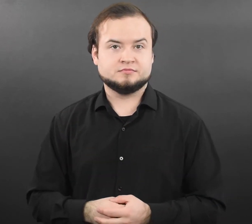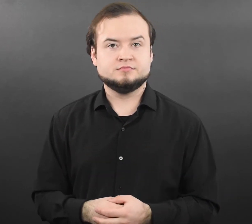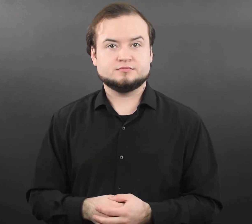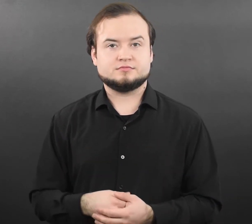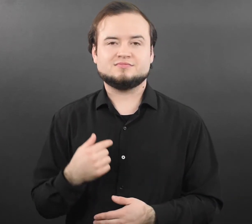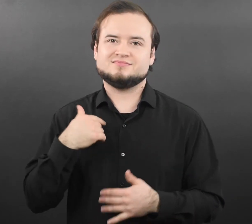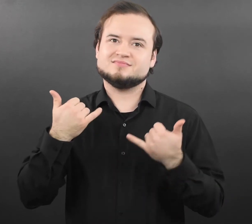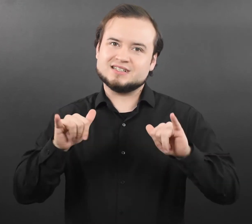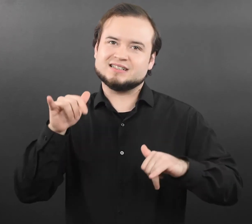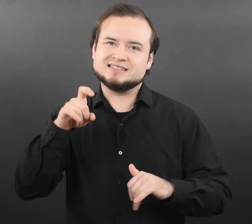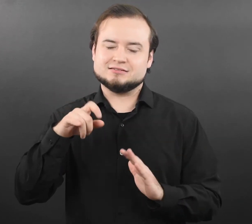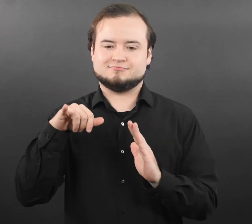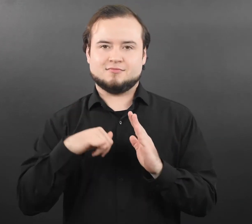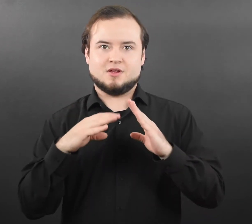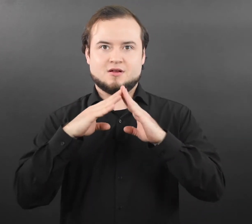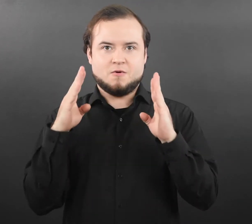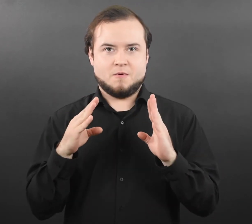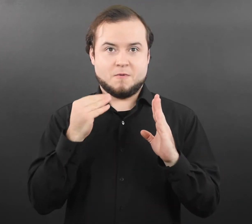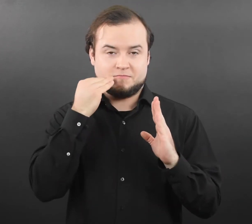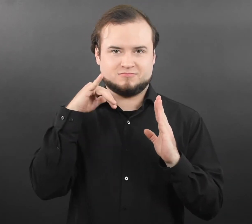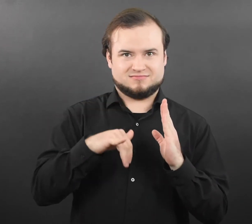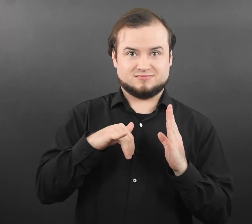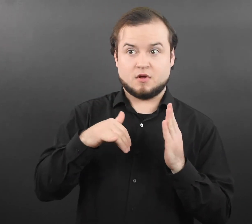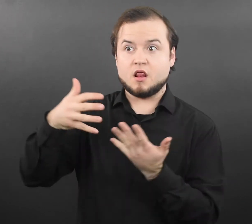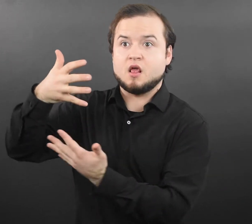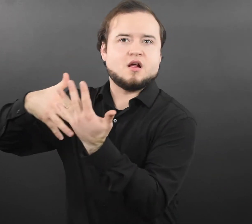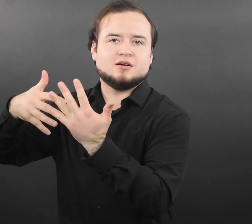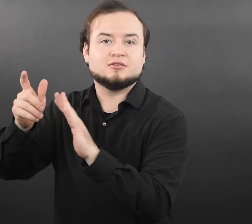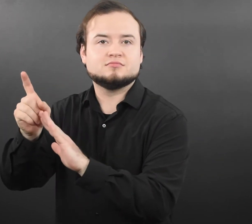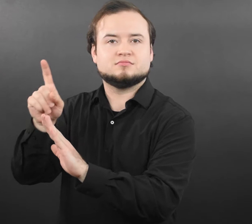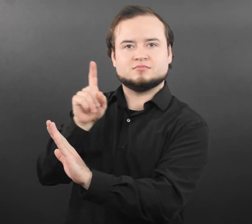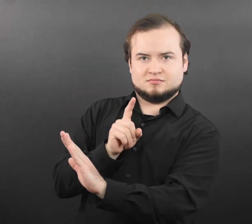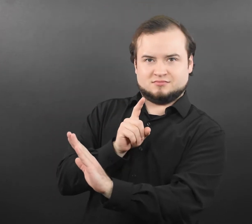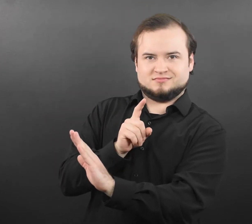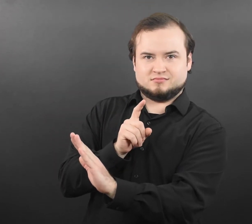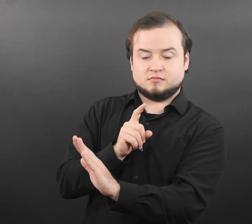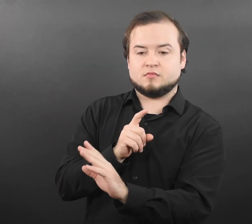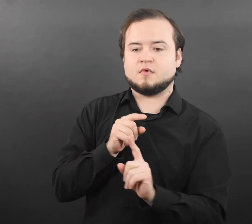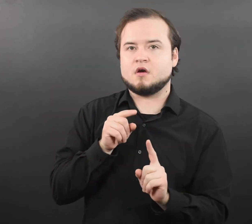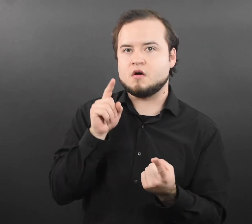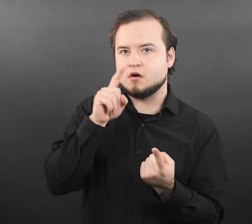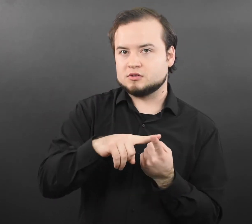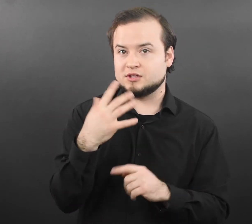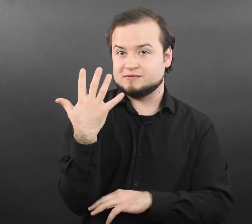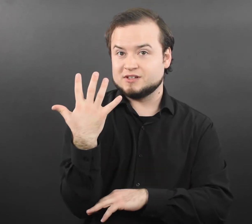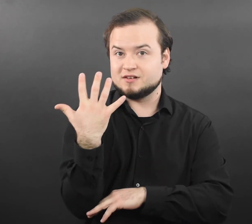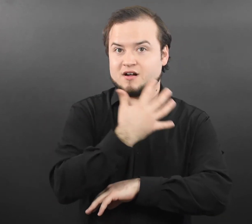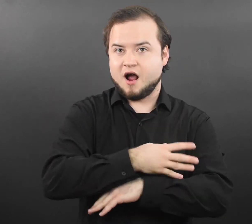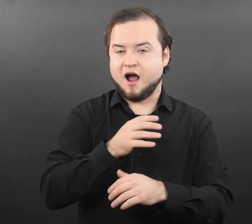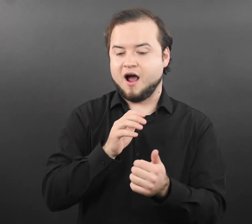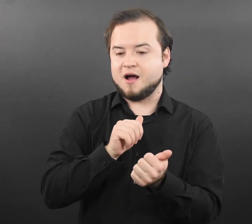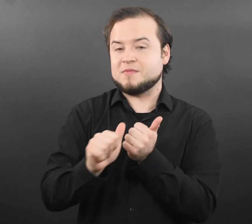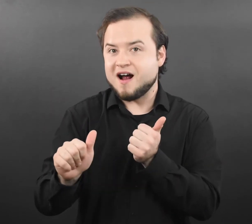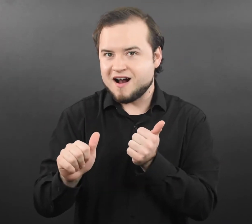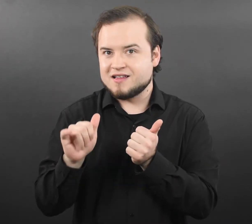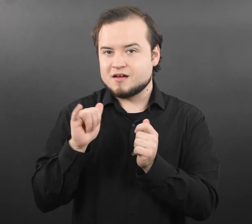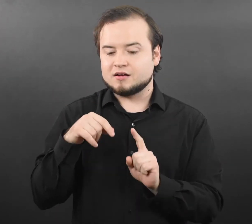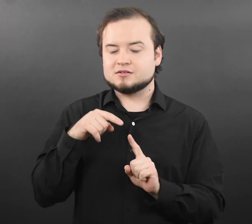I still need to stay home and away from others through (5 days after your symptoms started).